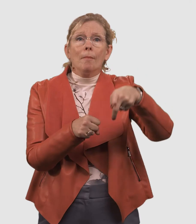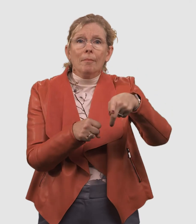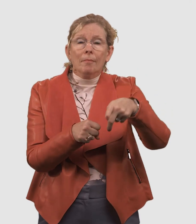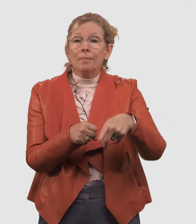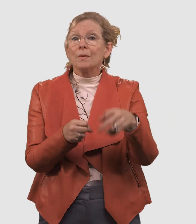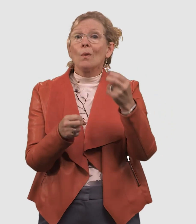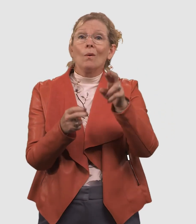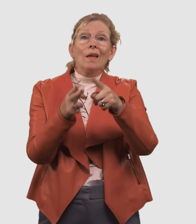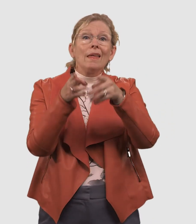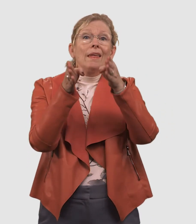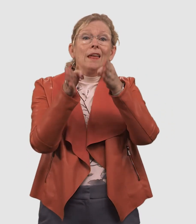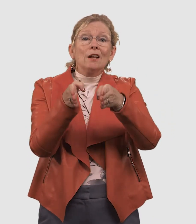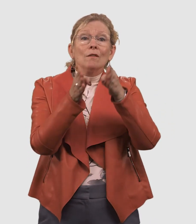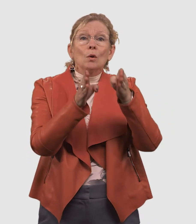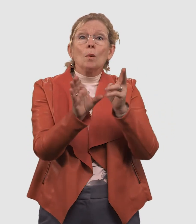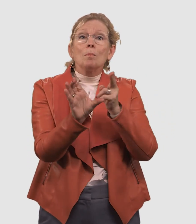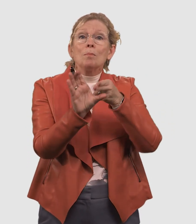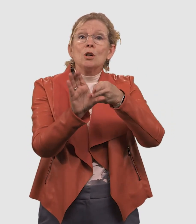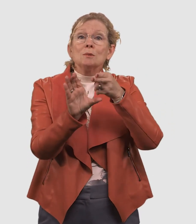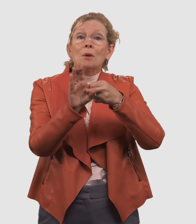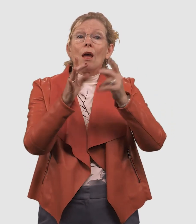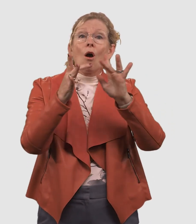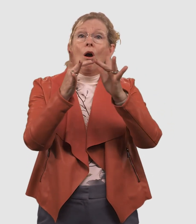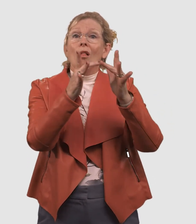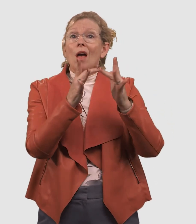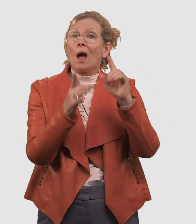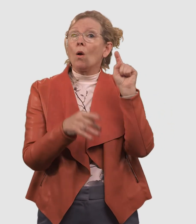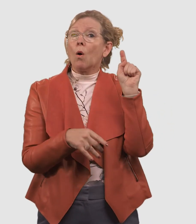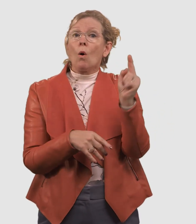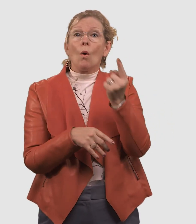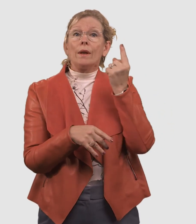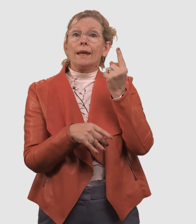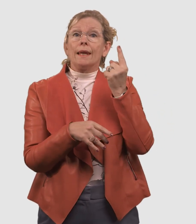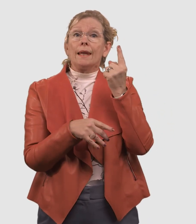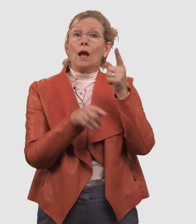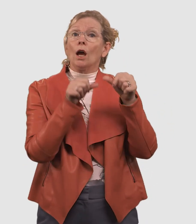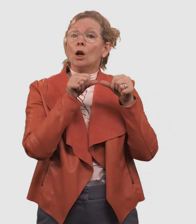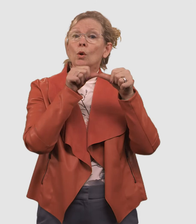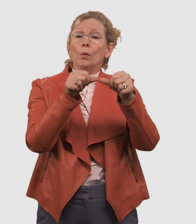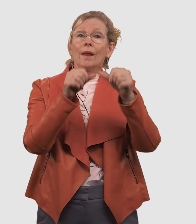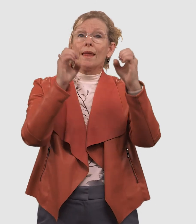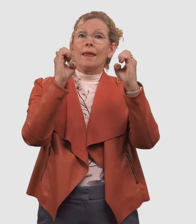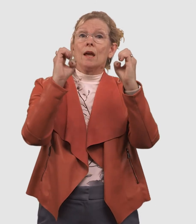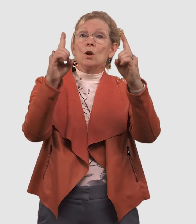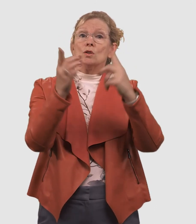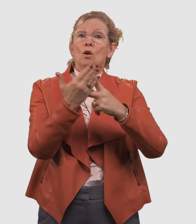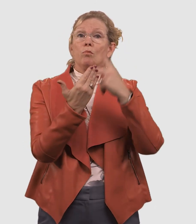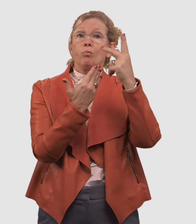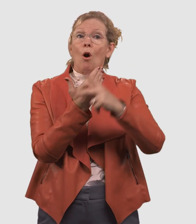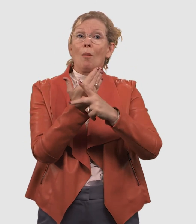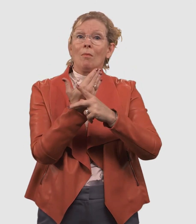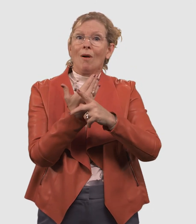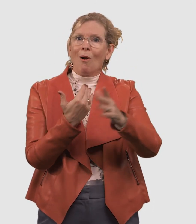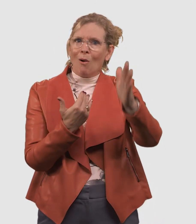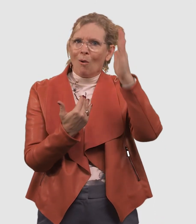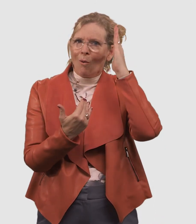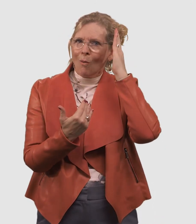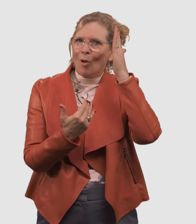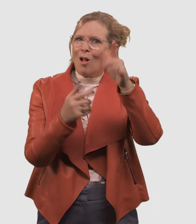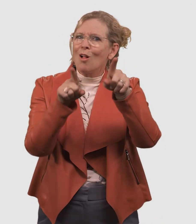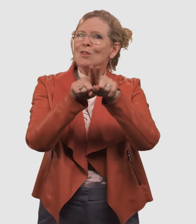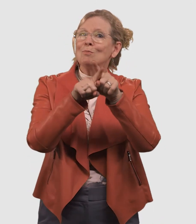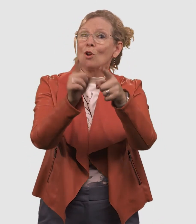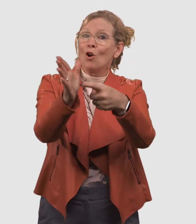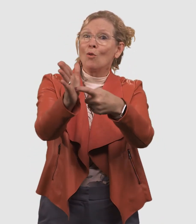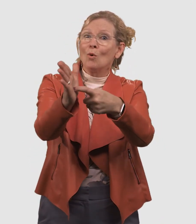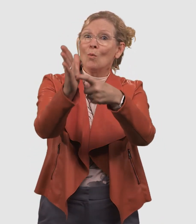on co-op, and individuals participating in online-only continuing education programs